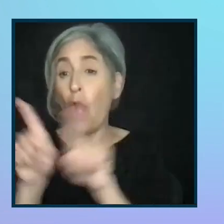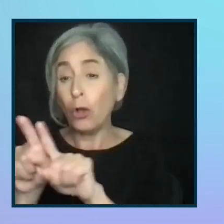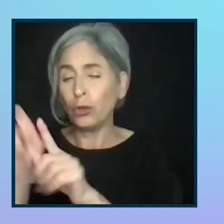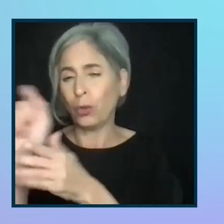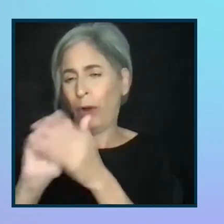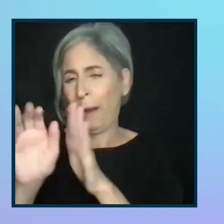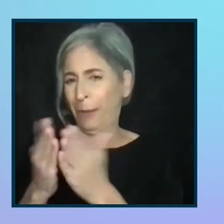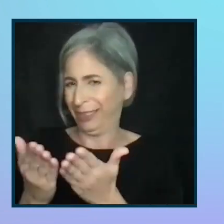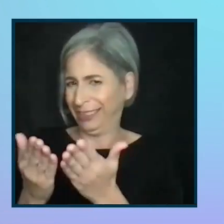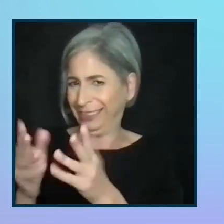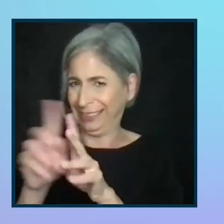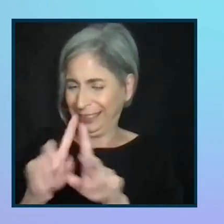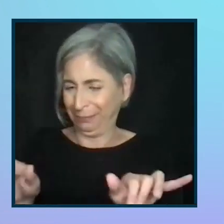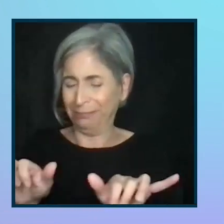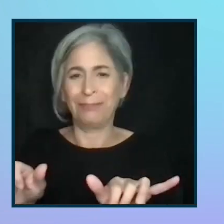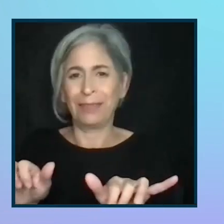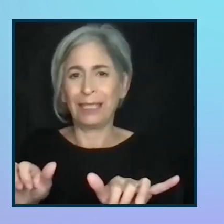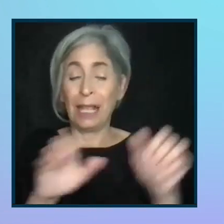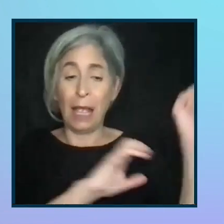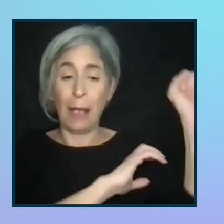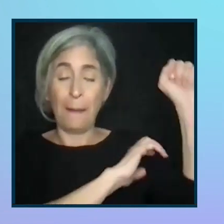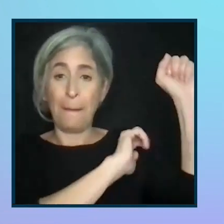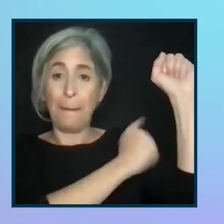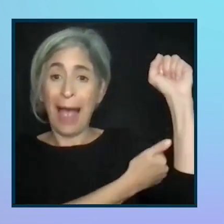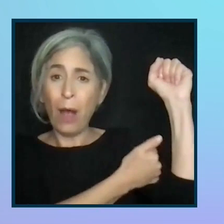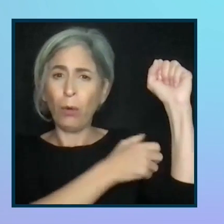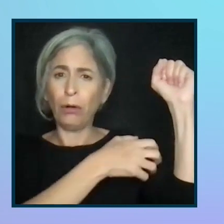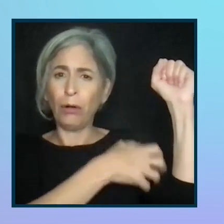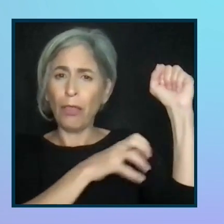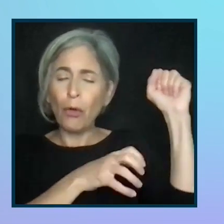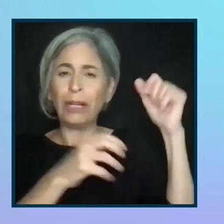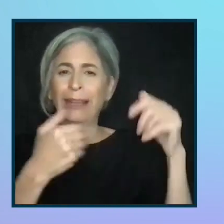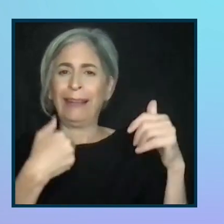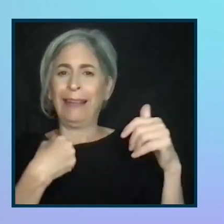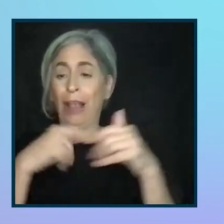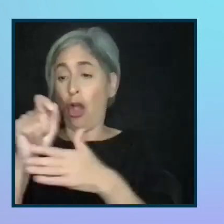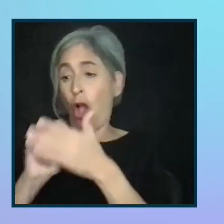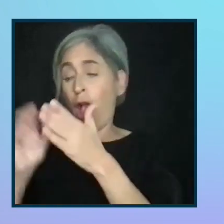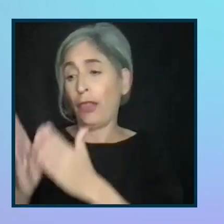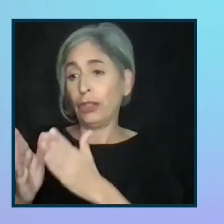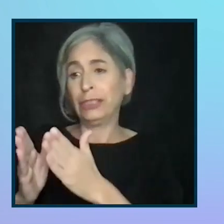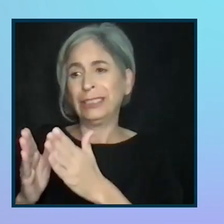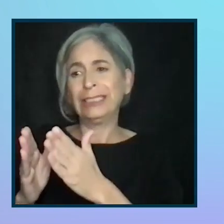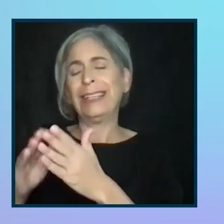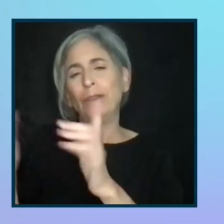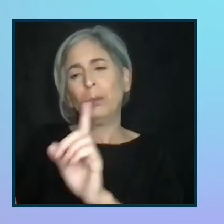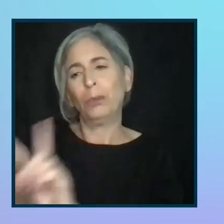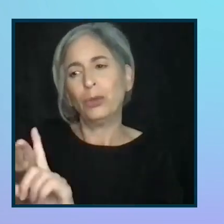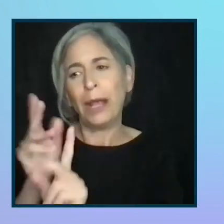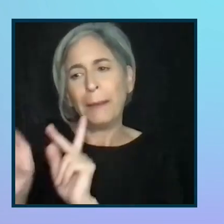Because power and authority means you can just tell people what to do. Authors have to persuade people what to do.